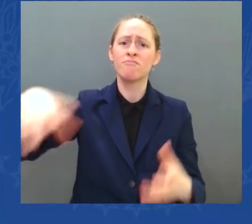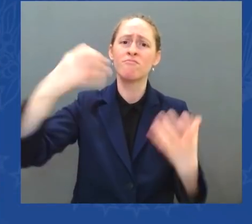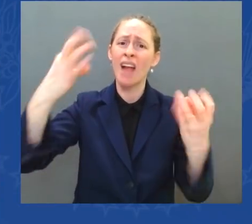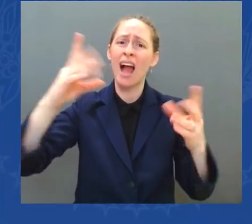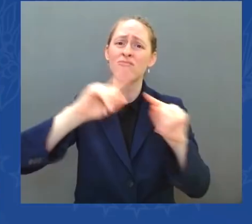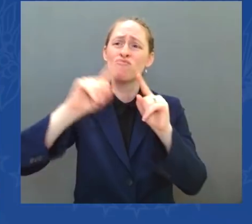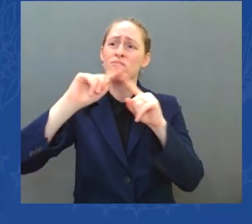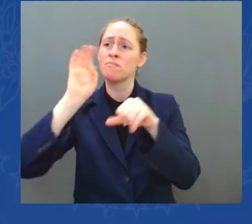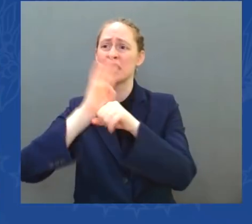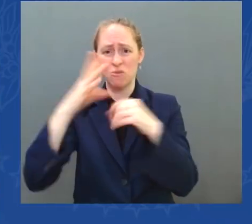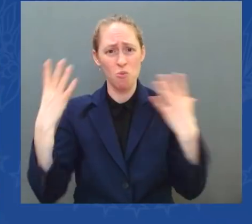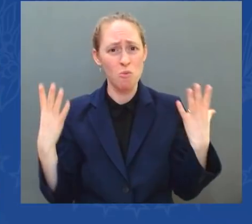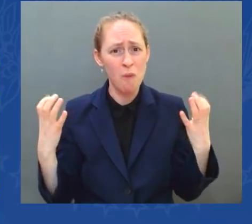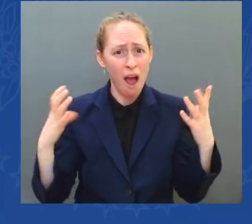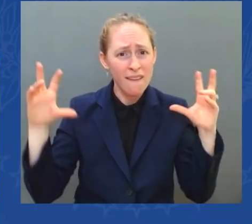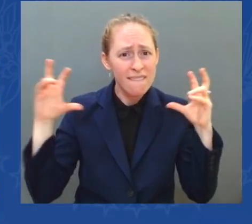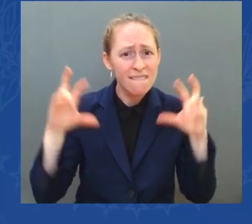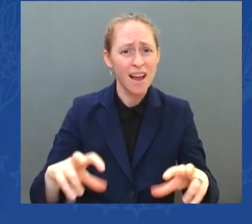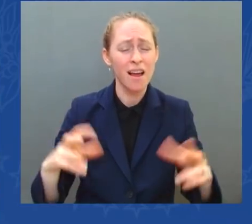is capable of investing in our future.